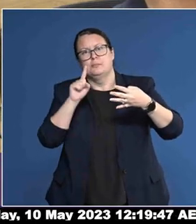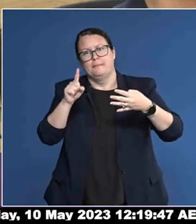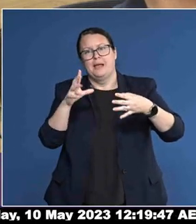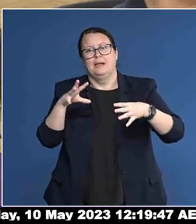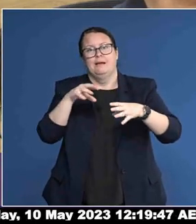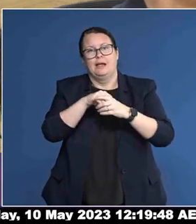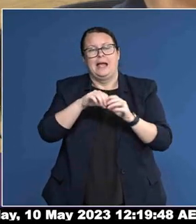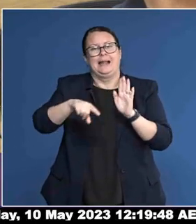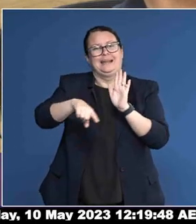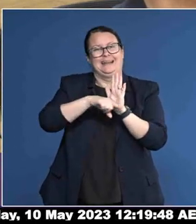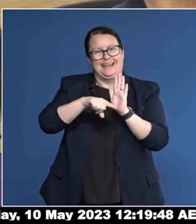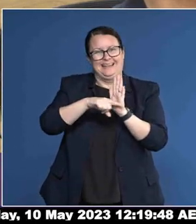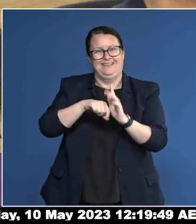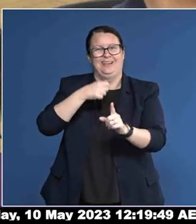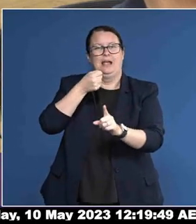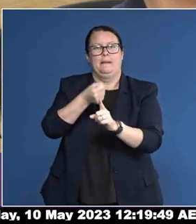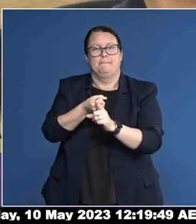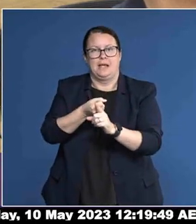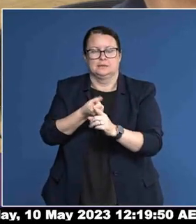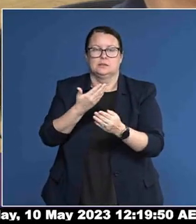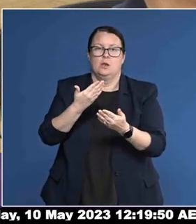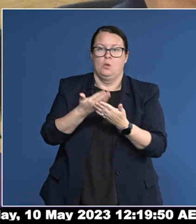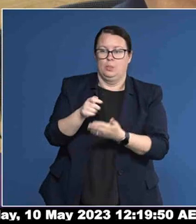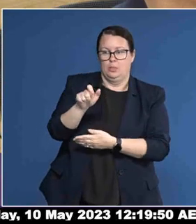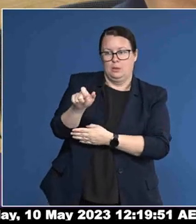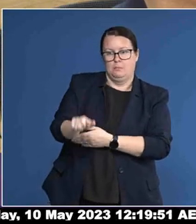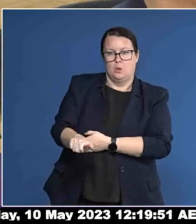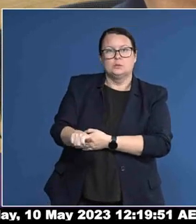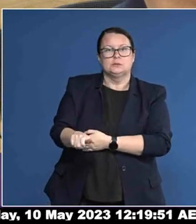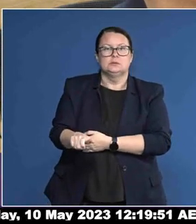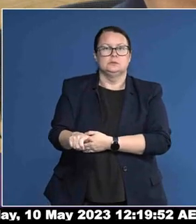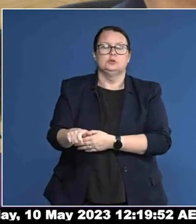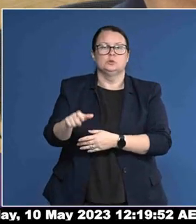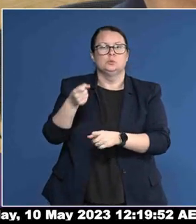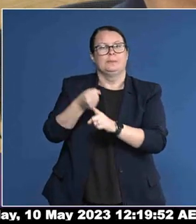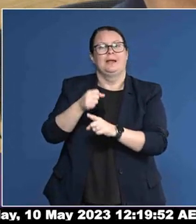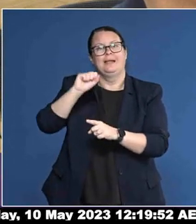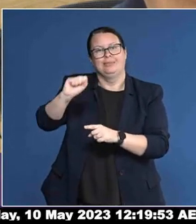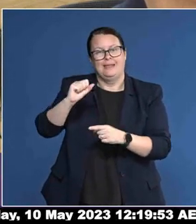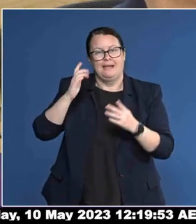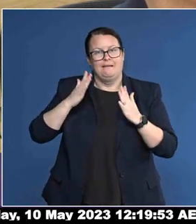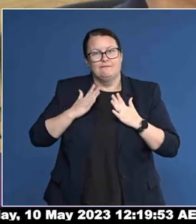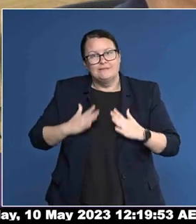effect of a significant nature to a child's physical, psychological or emotional wellbeing. MR CLARK: Yes.